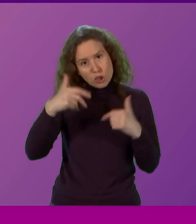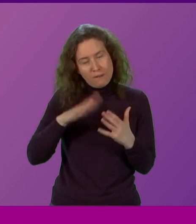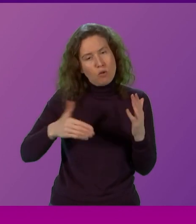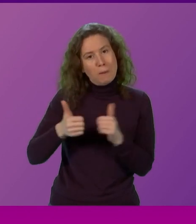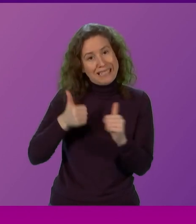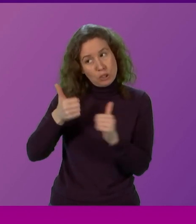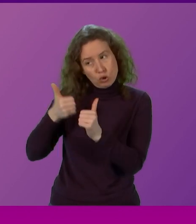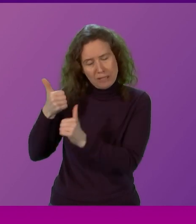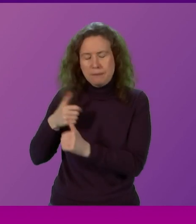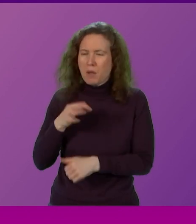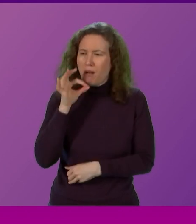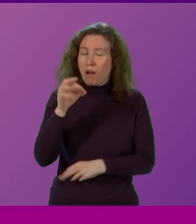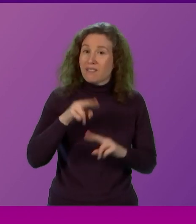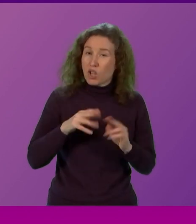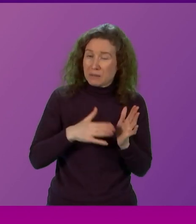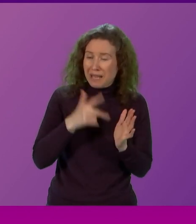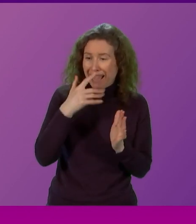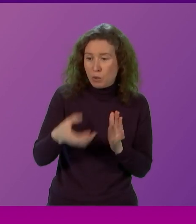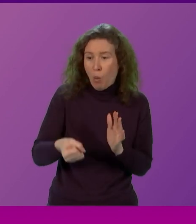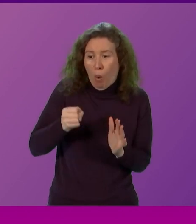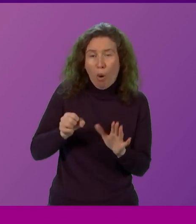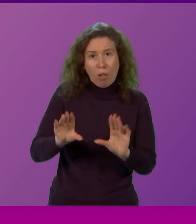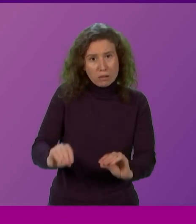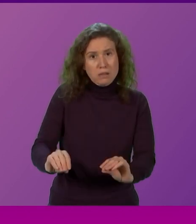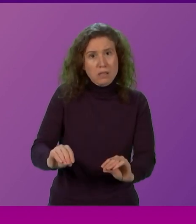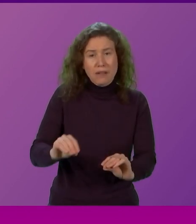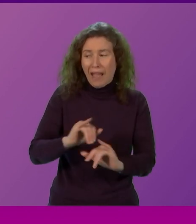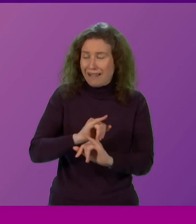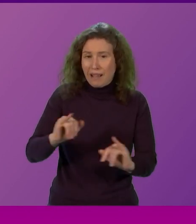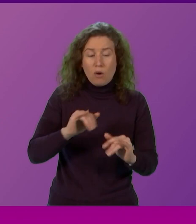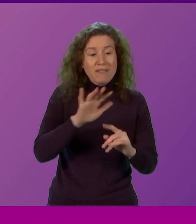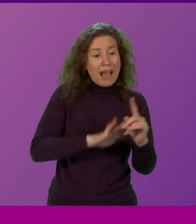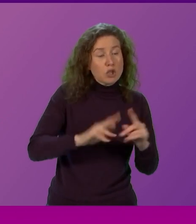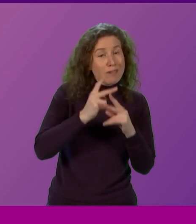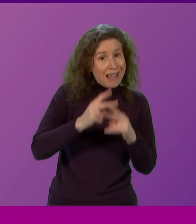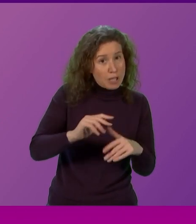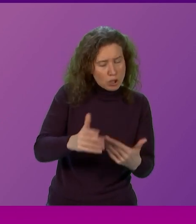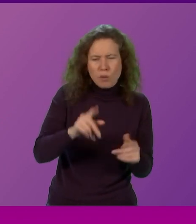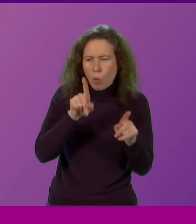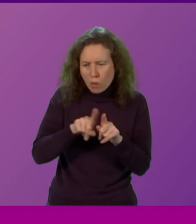If the First Minister can halt the chaos of the national care service, why can she not pause this?